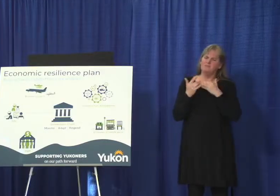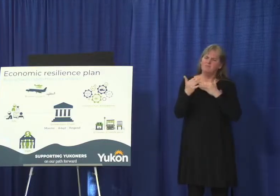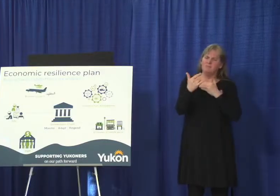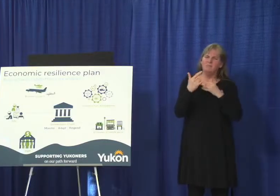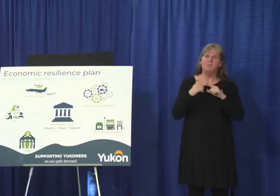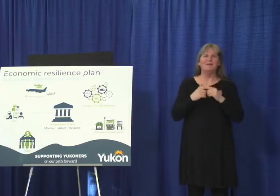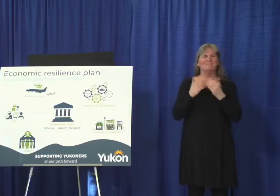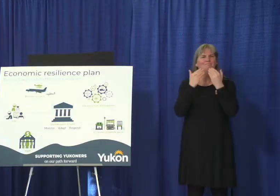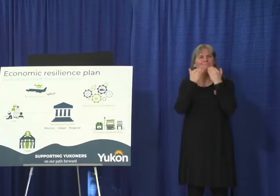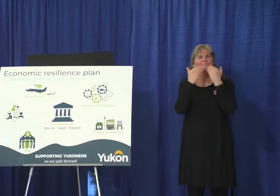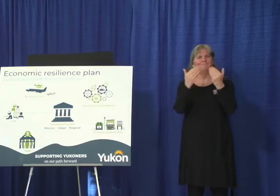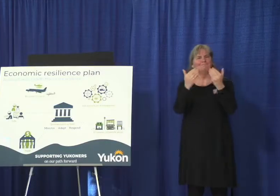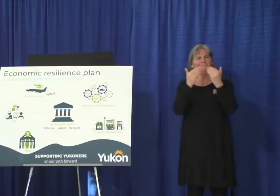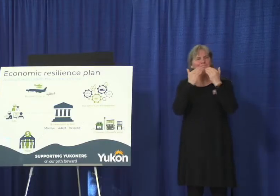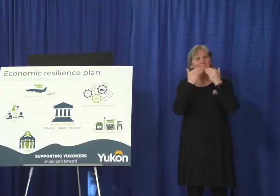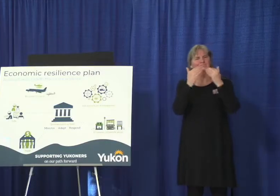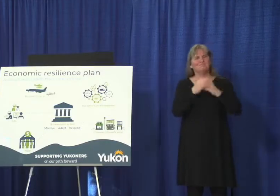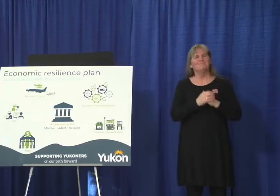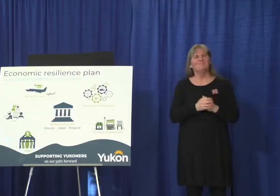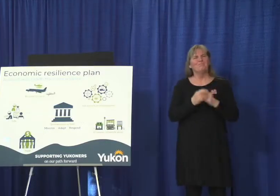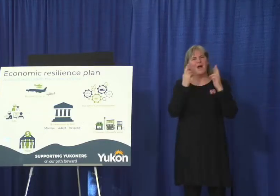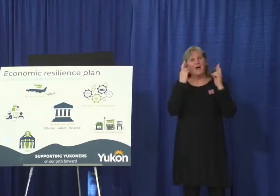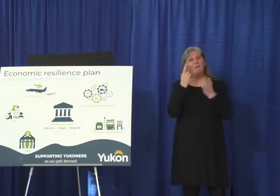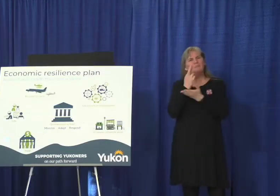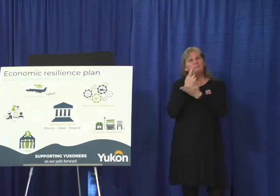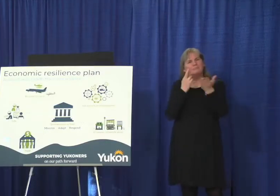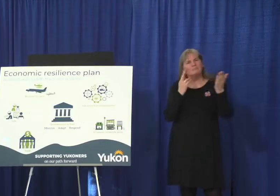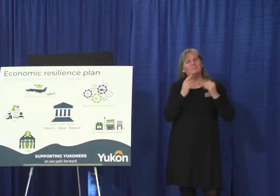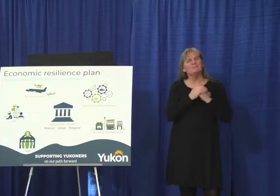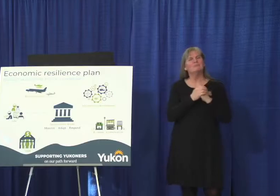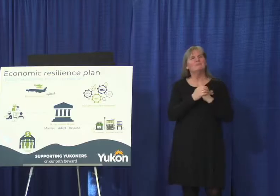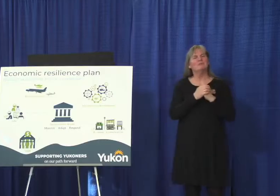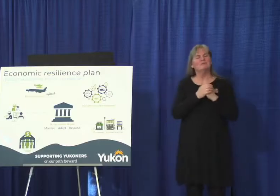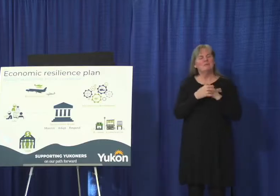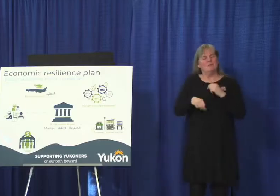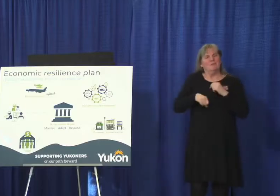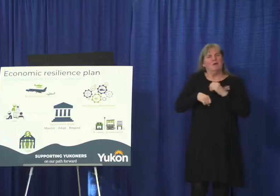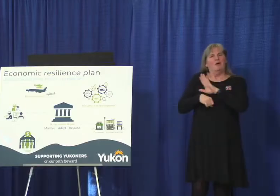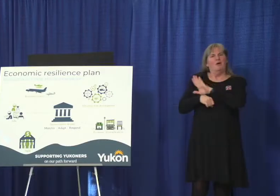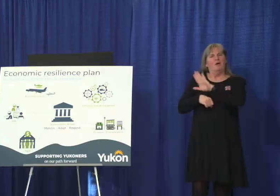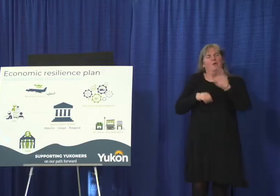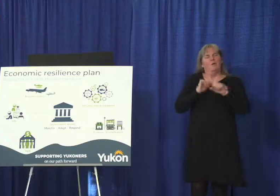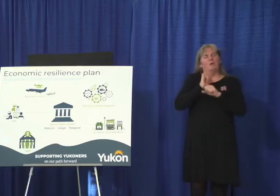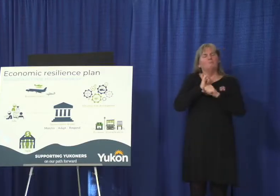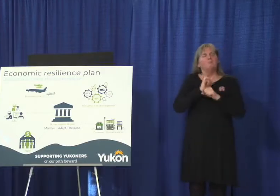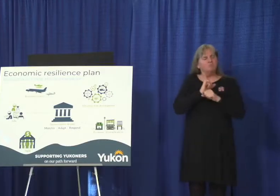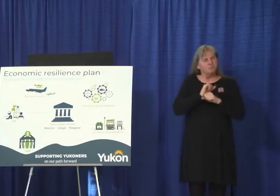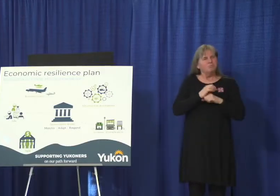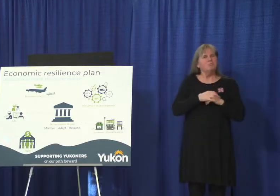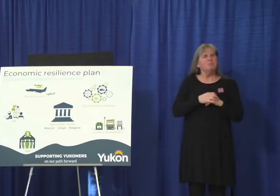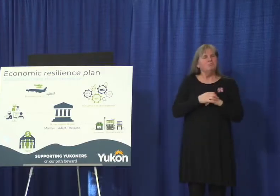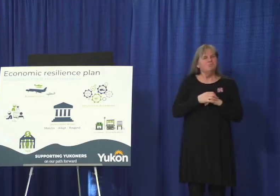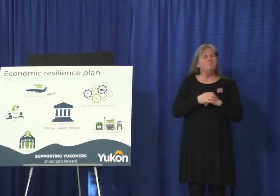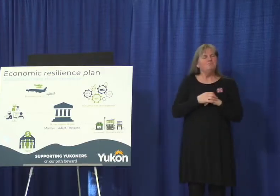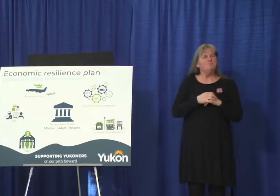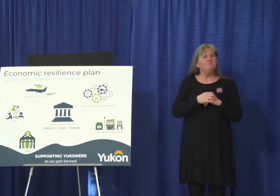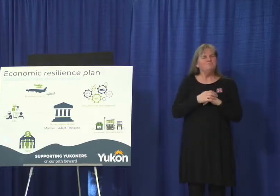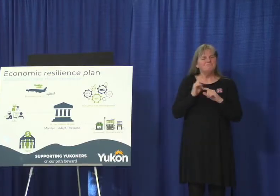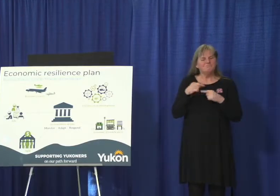hope folks at economic develop and are proud of their accomplishments over this last year. All handed over to my colleague